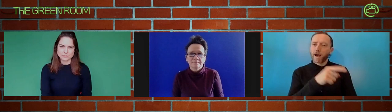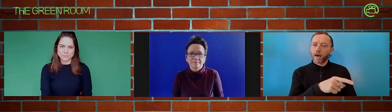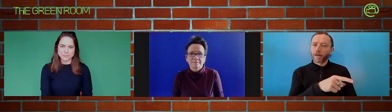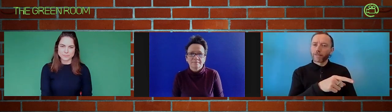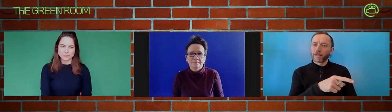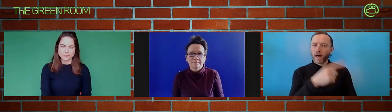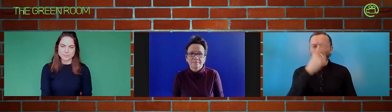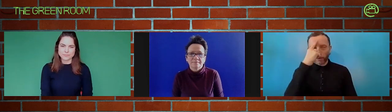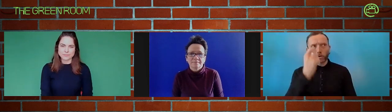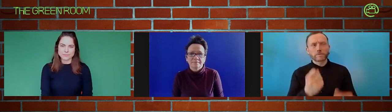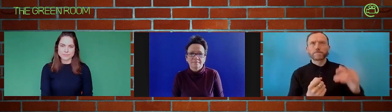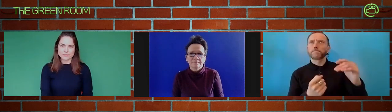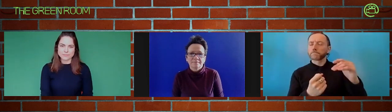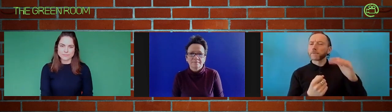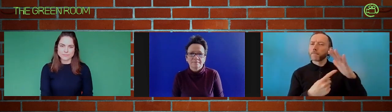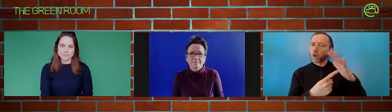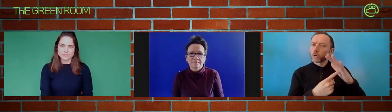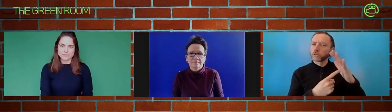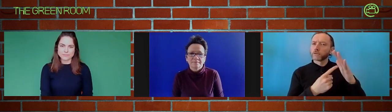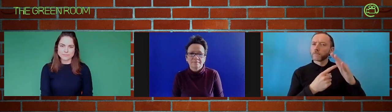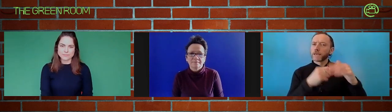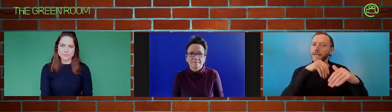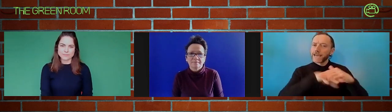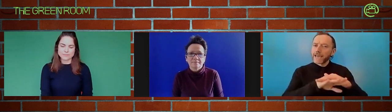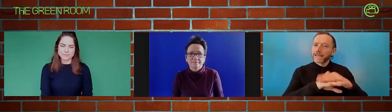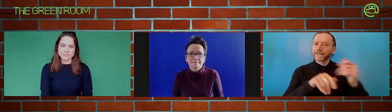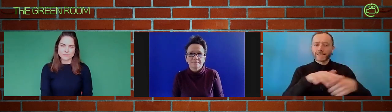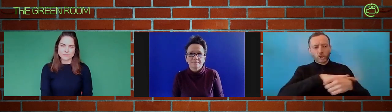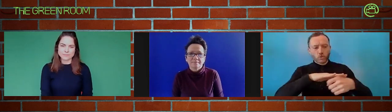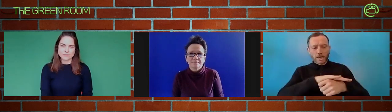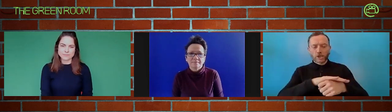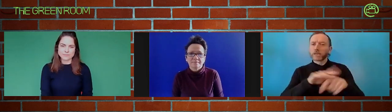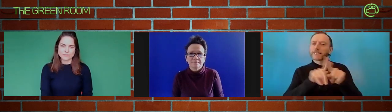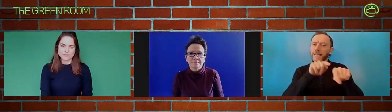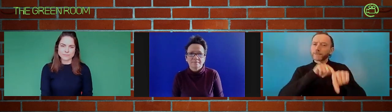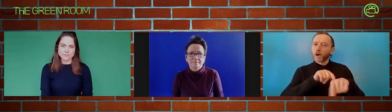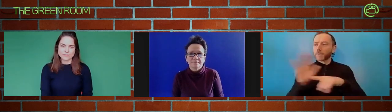situ, so that you could see some of the things that you were talking about so you could see